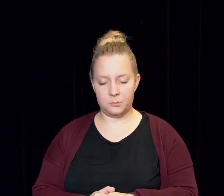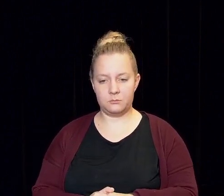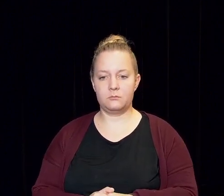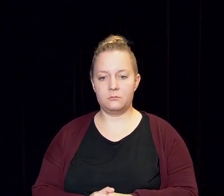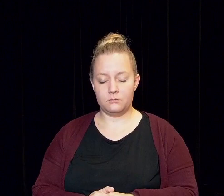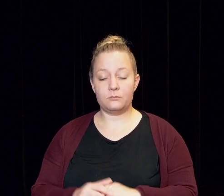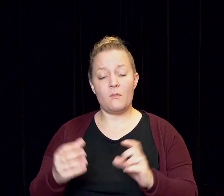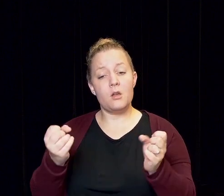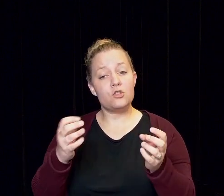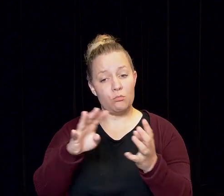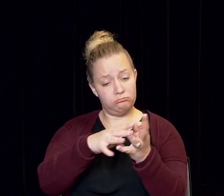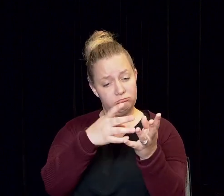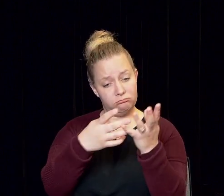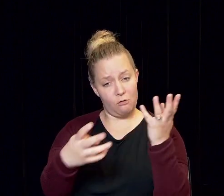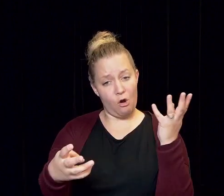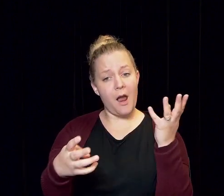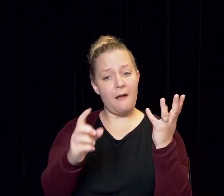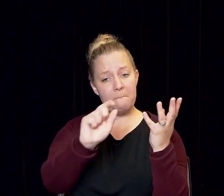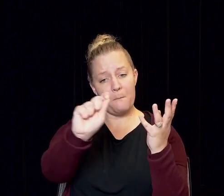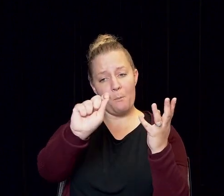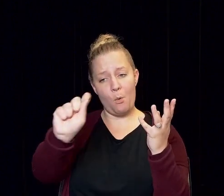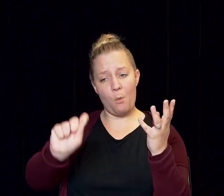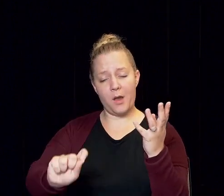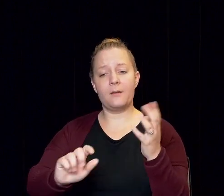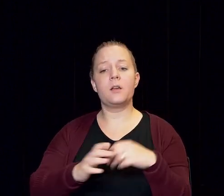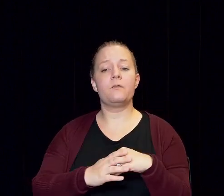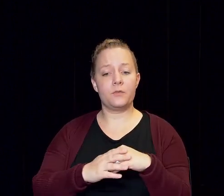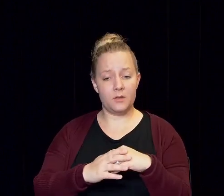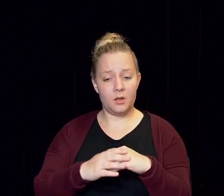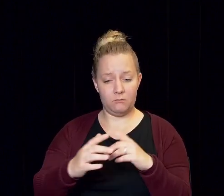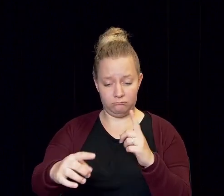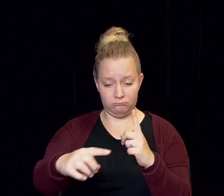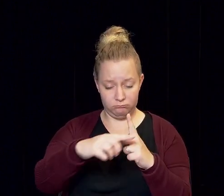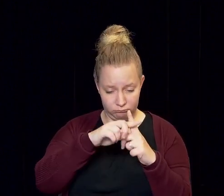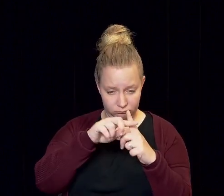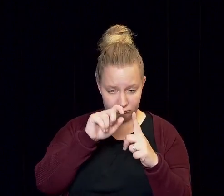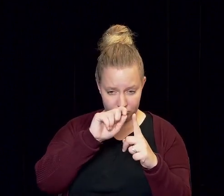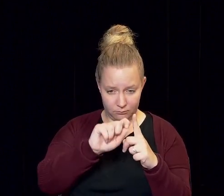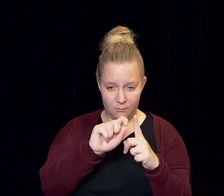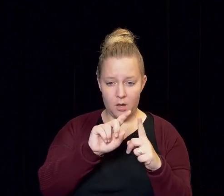So, let's graph those points over here. The origin we already have right here. 1, 6 means right